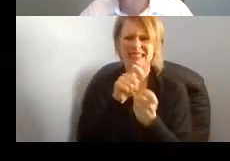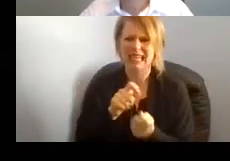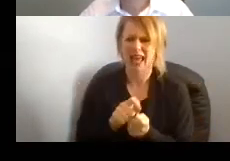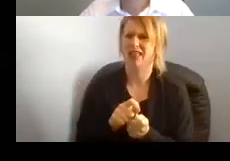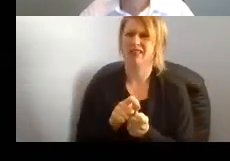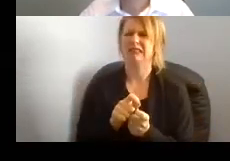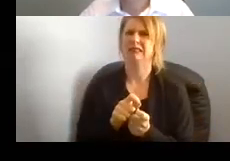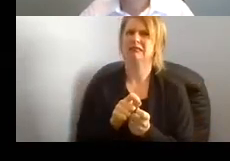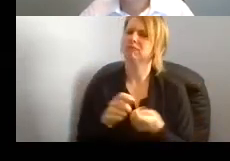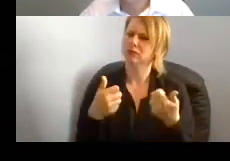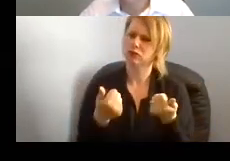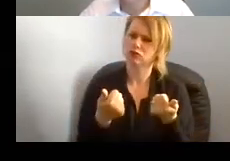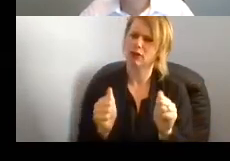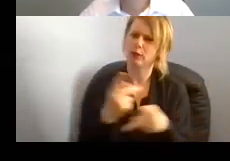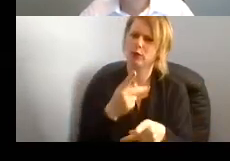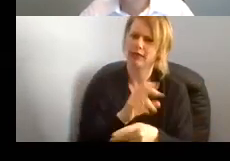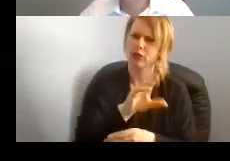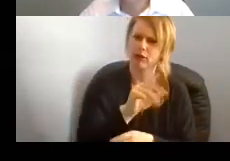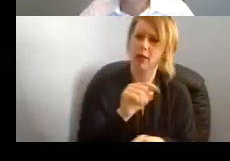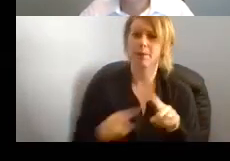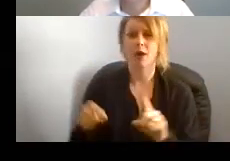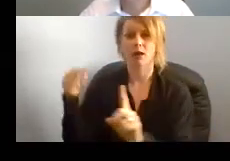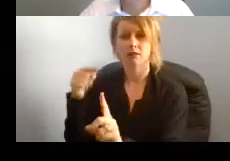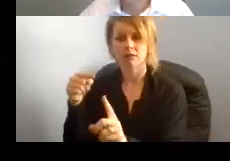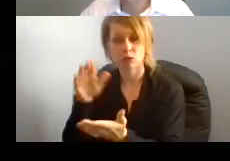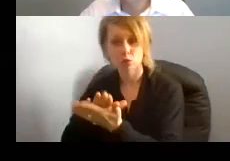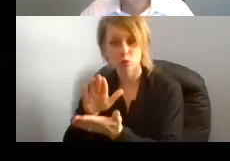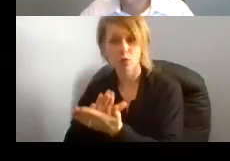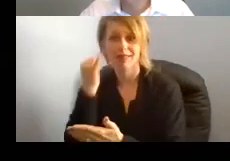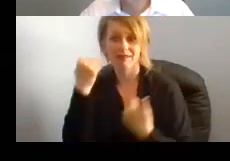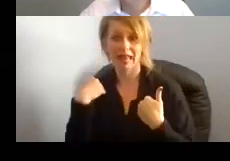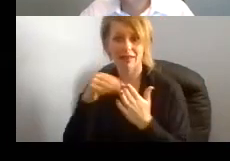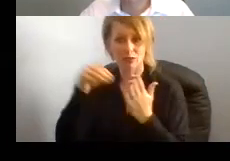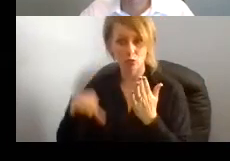But, for school right now, if you have a student who has experienced a death,